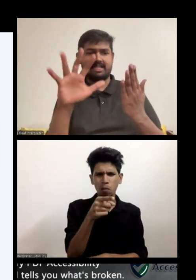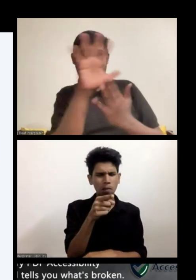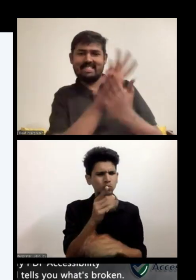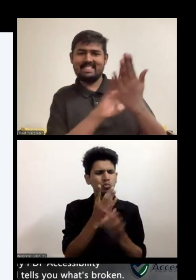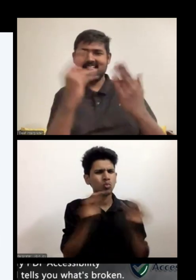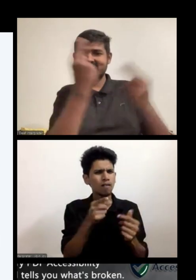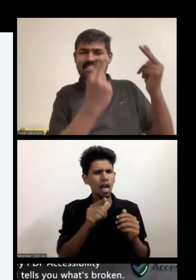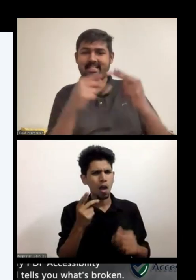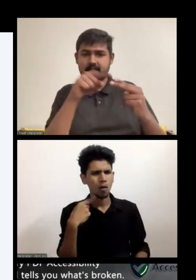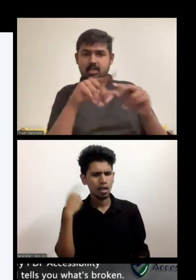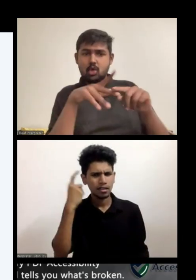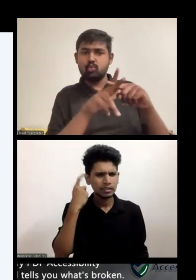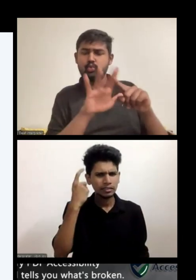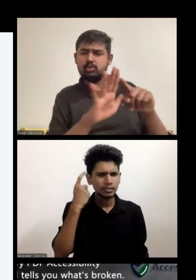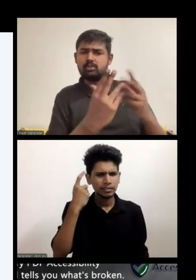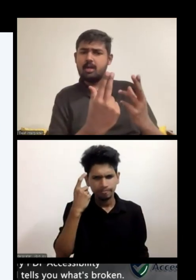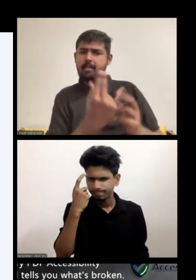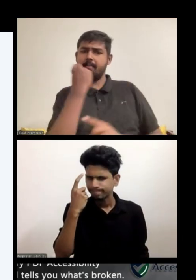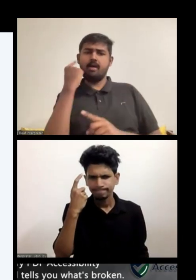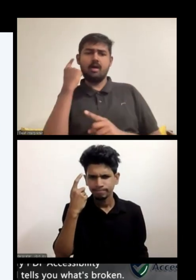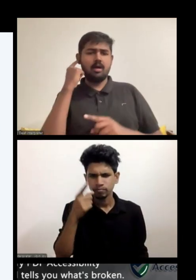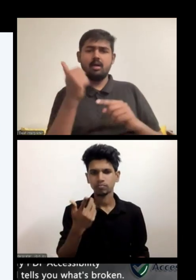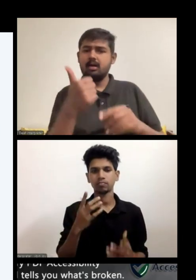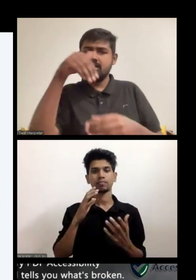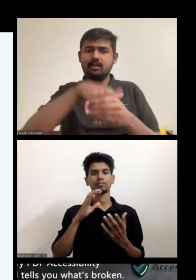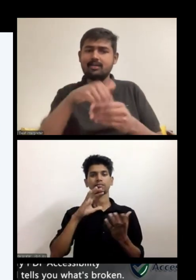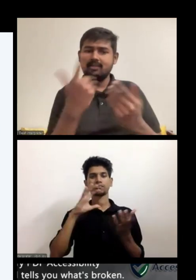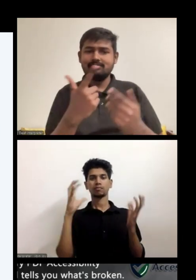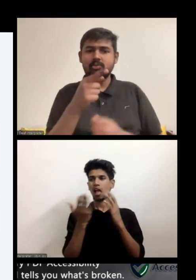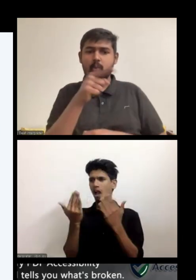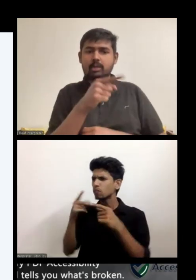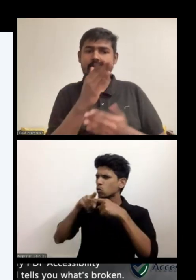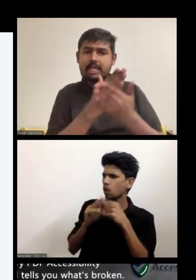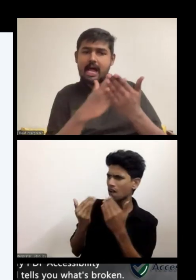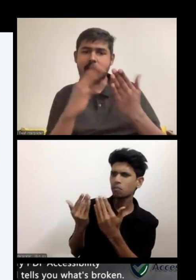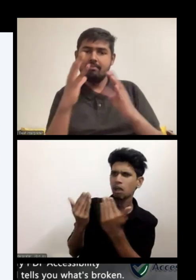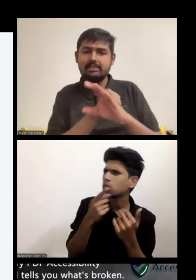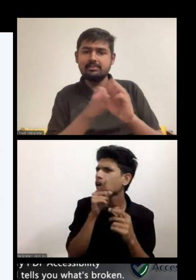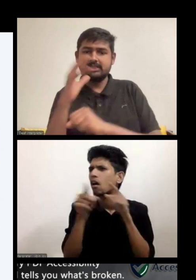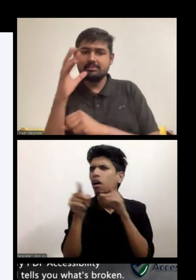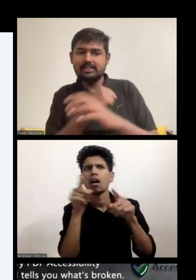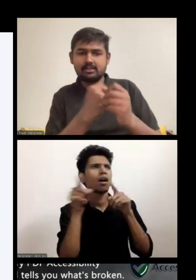globally available tools. Most of the tools perform remarkably good when it is about the English PDF.